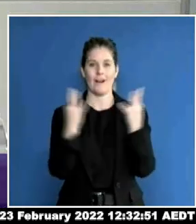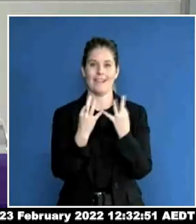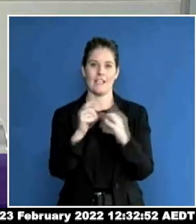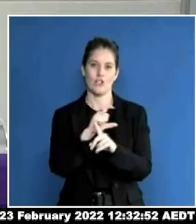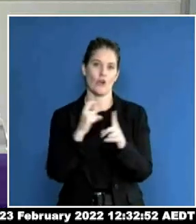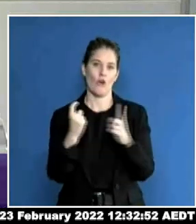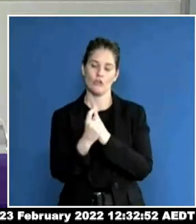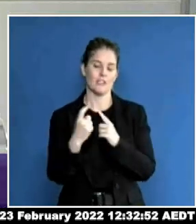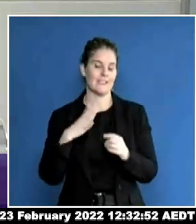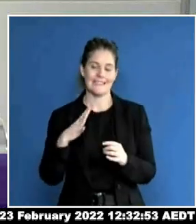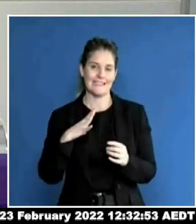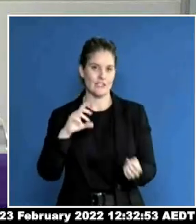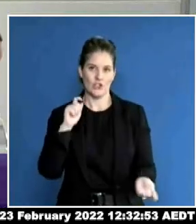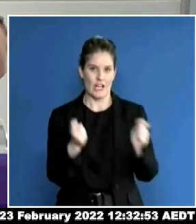And mindsets do need to change.